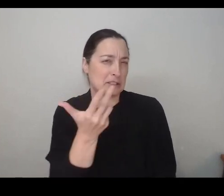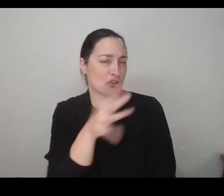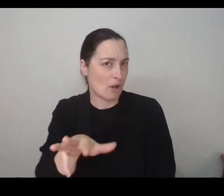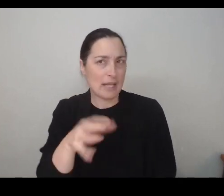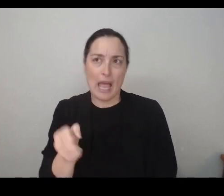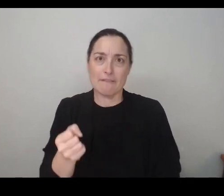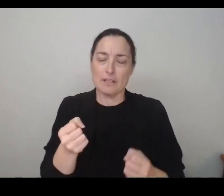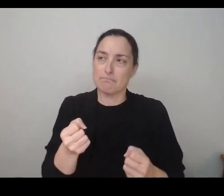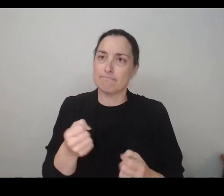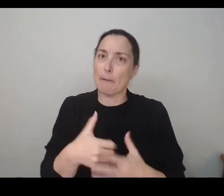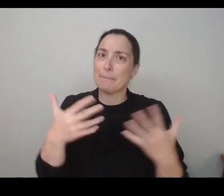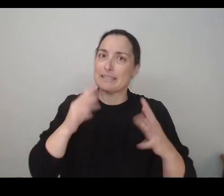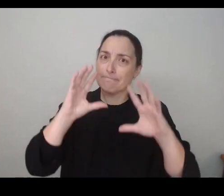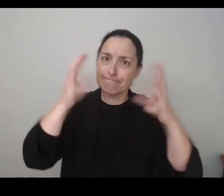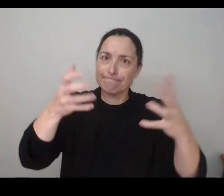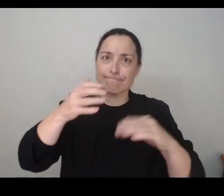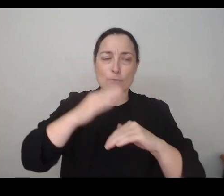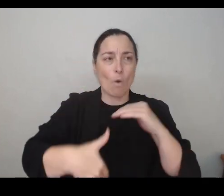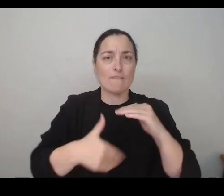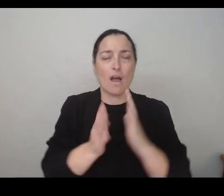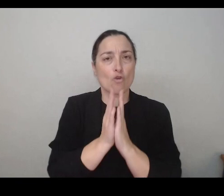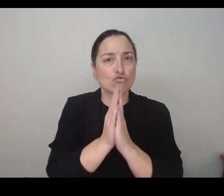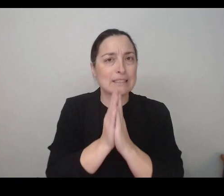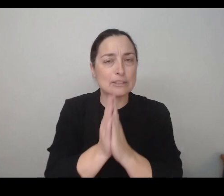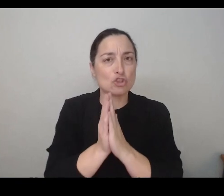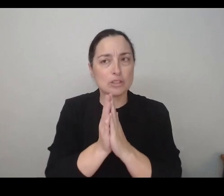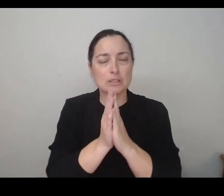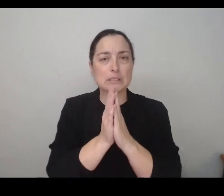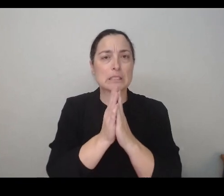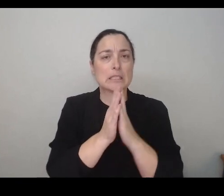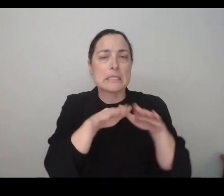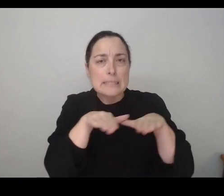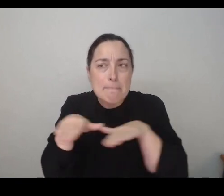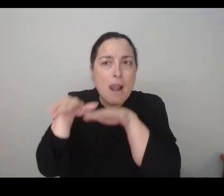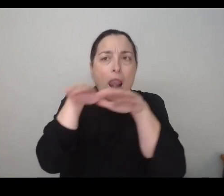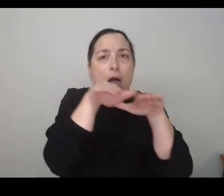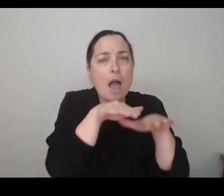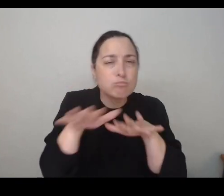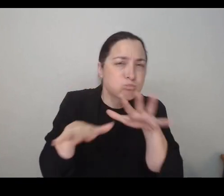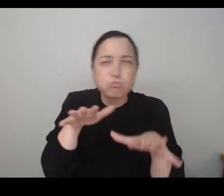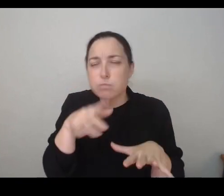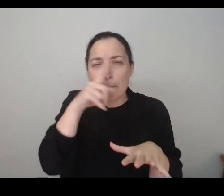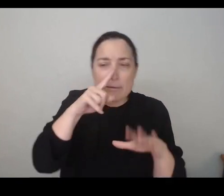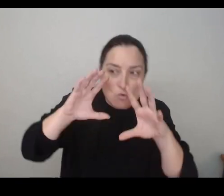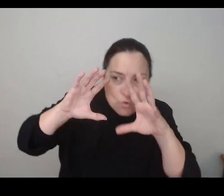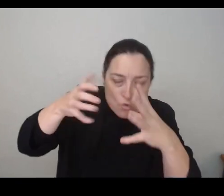from many parts of the world. And in a way in that sense, Gauguin's interest